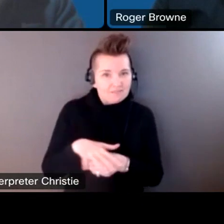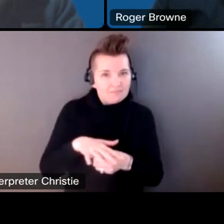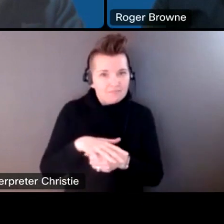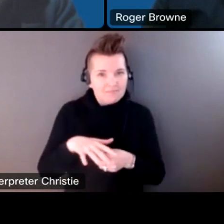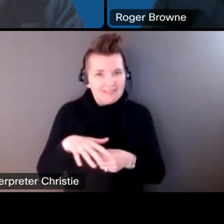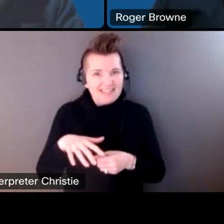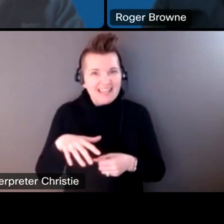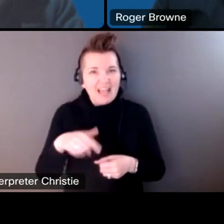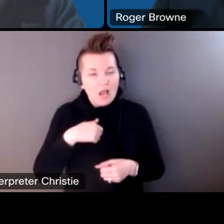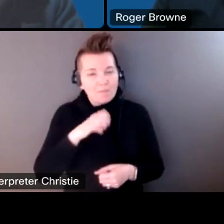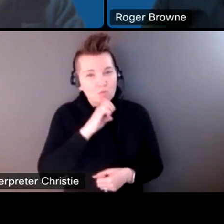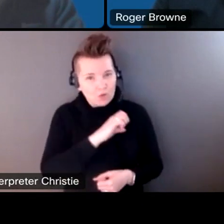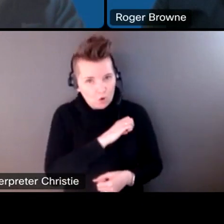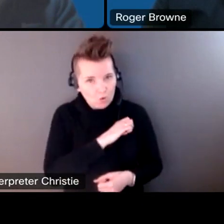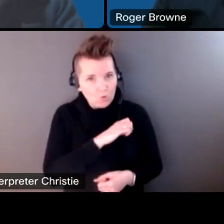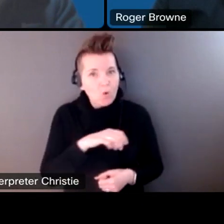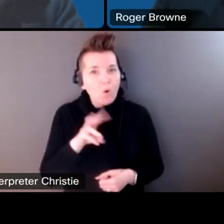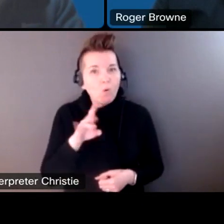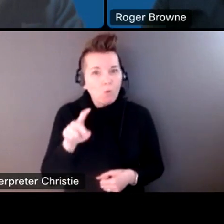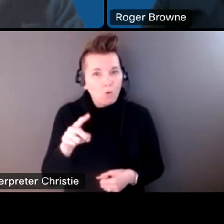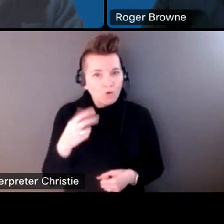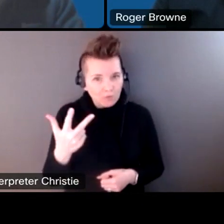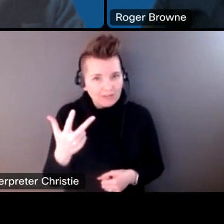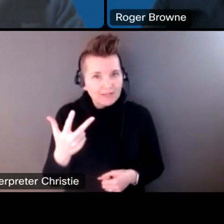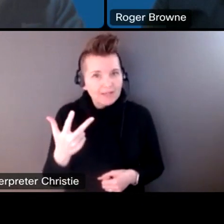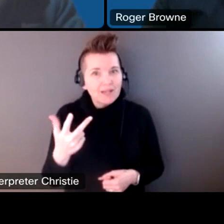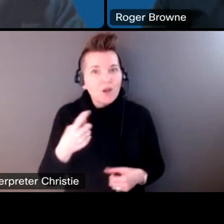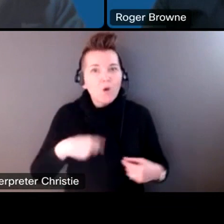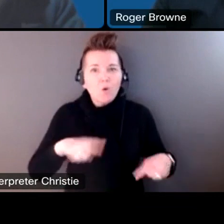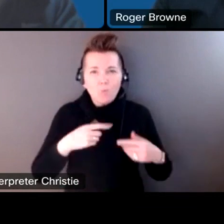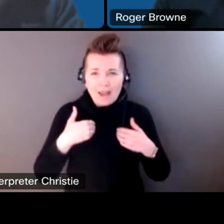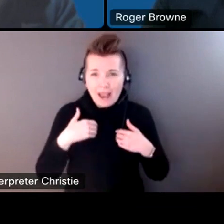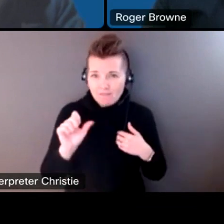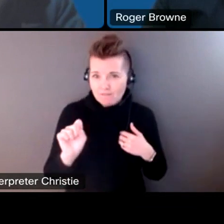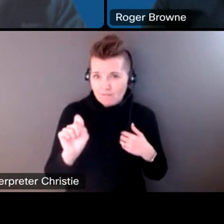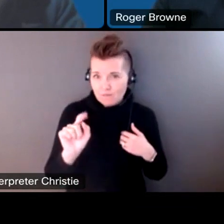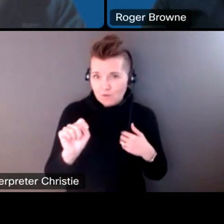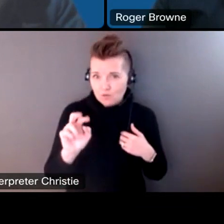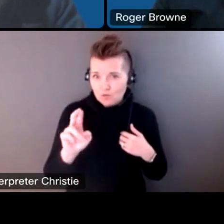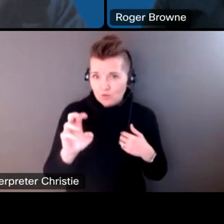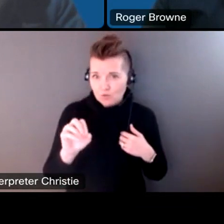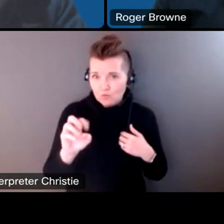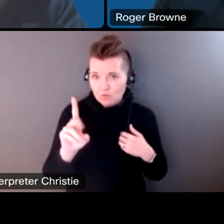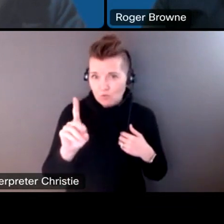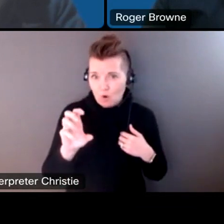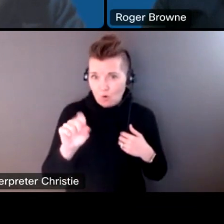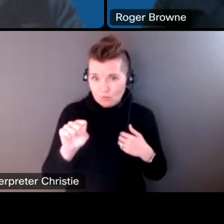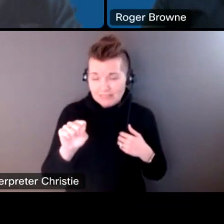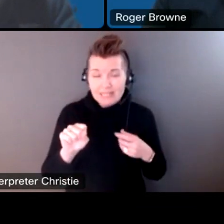we have quite a few strodes, I have a street on Queens Street that has